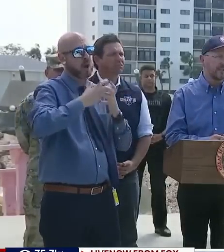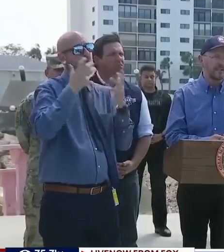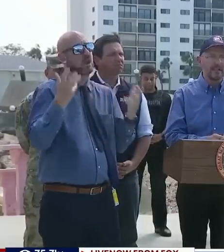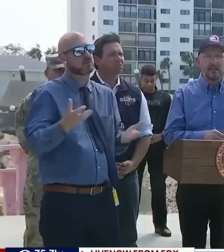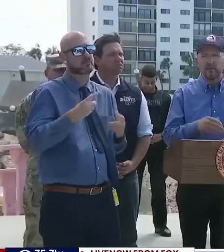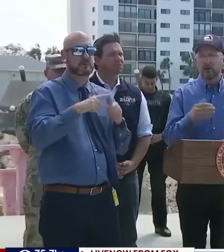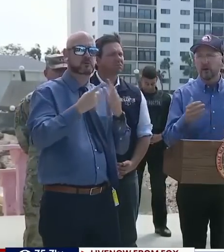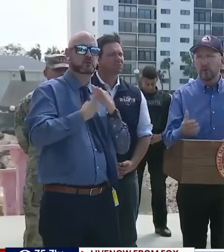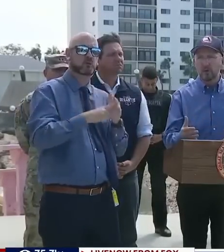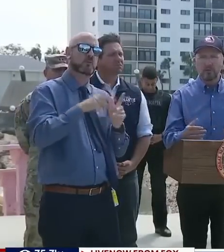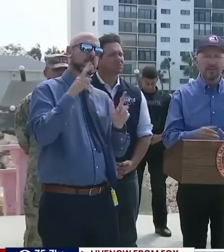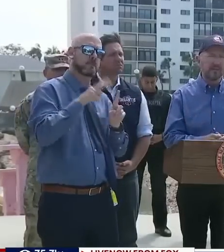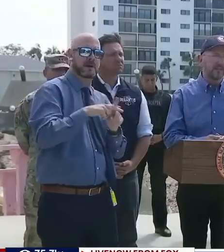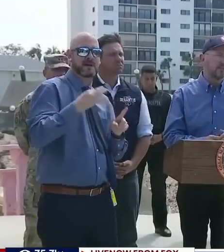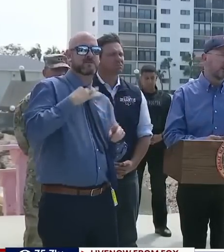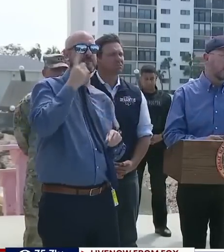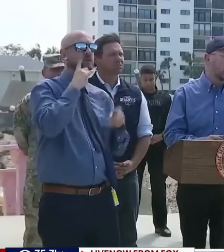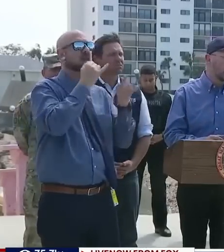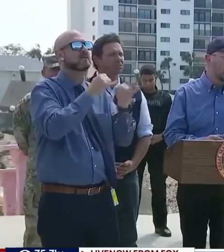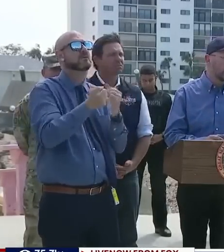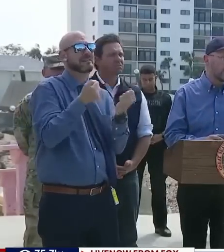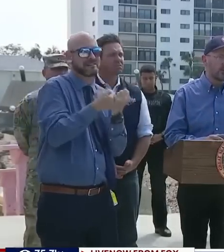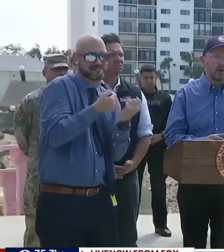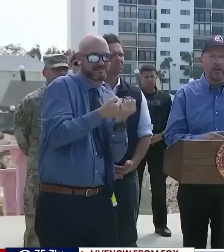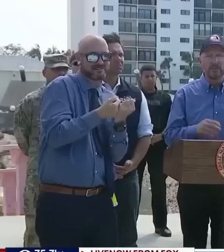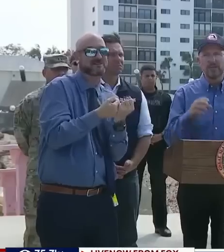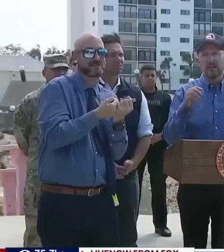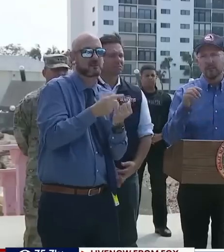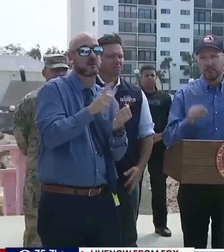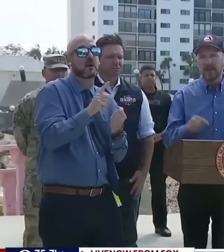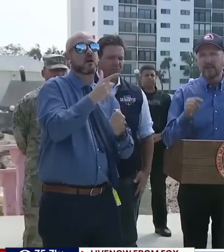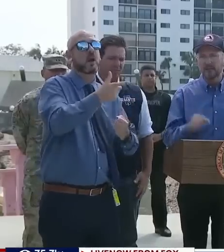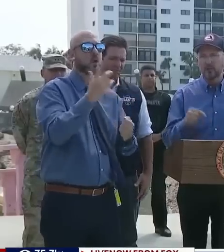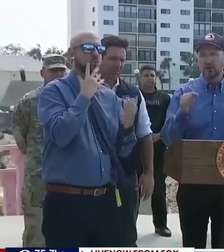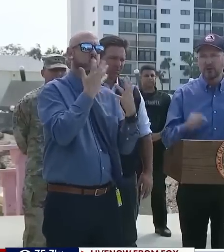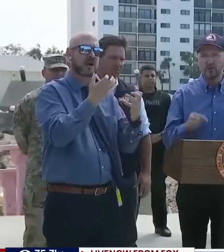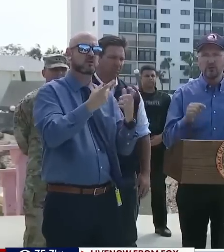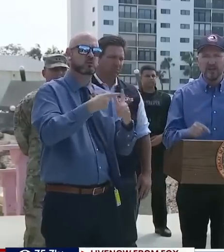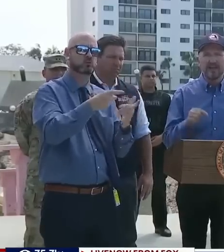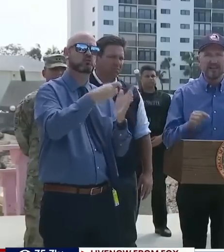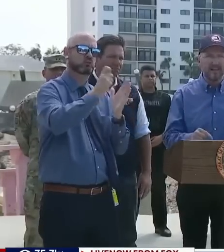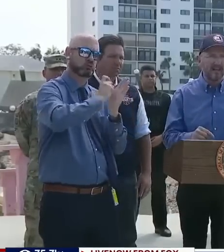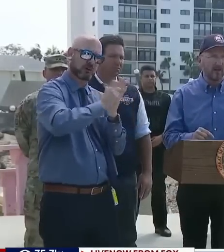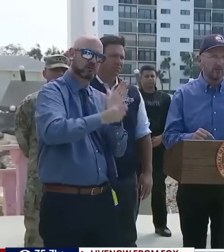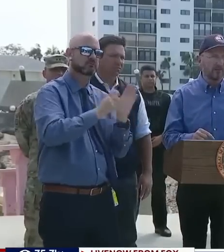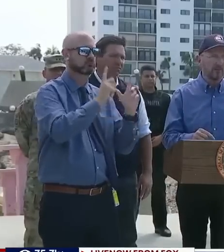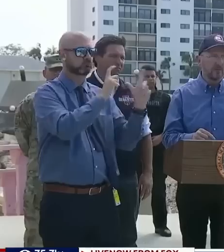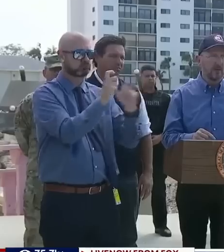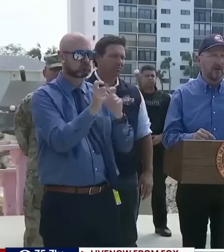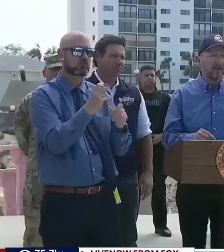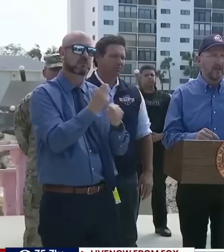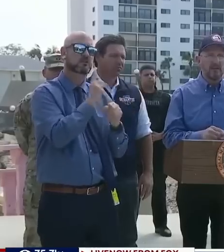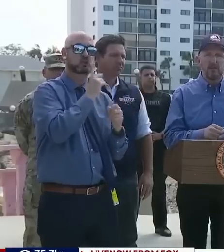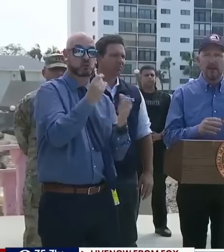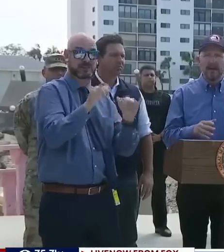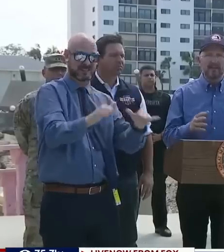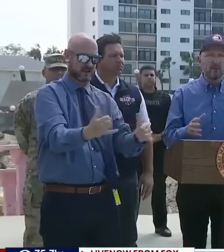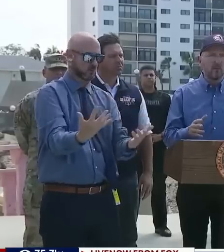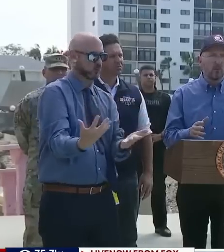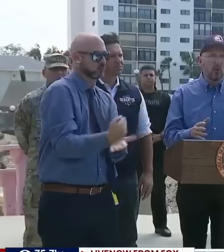There's going to be bureaucratic things that happen in the future. When you start to apply for individual. assistance.